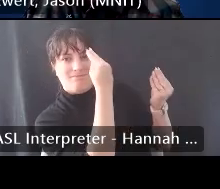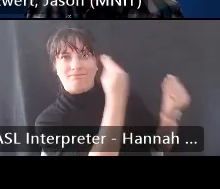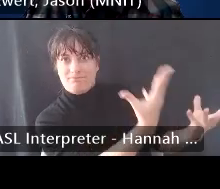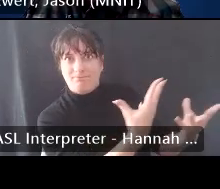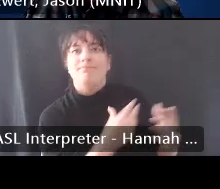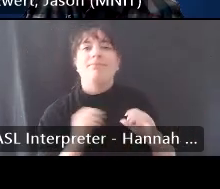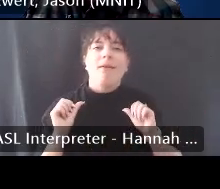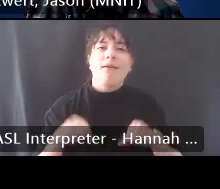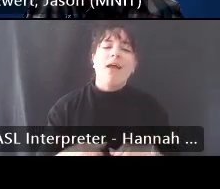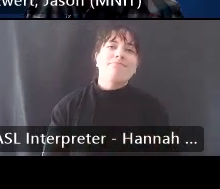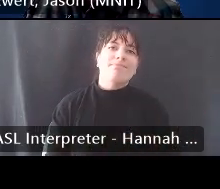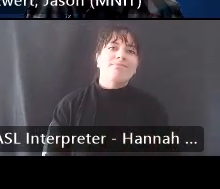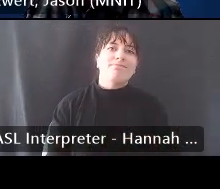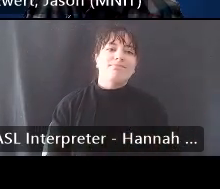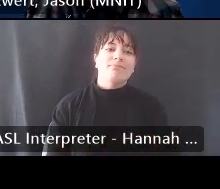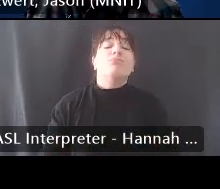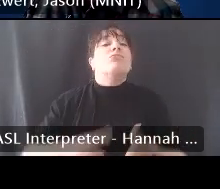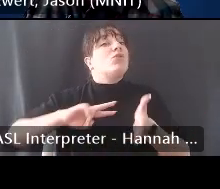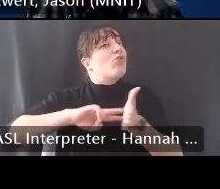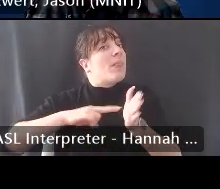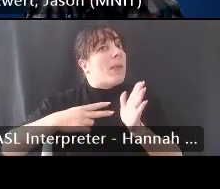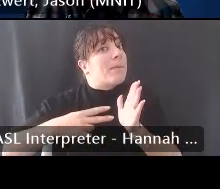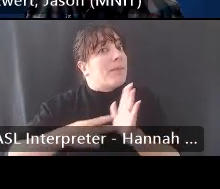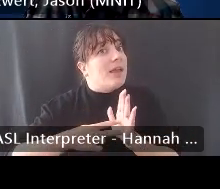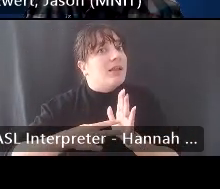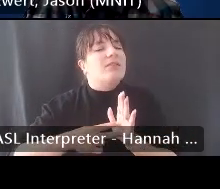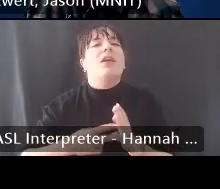So it's always best to test with more than one screen reader.